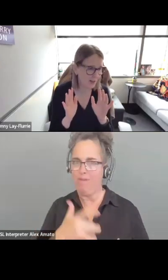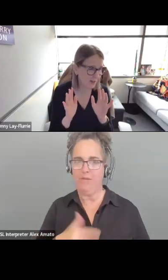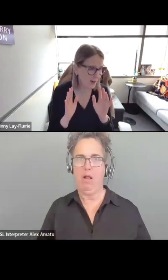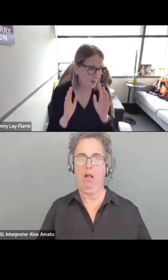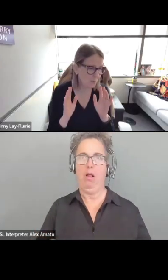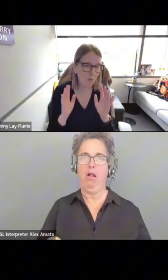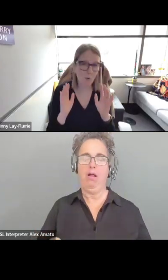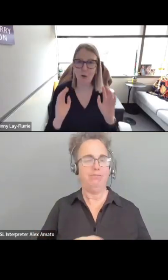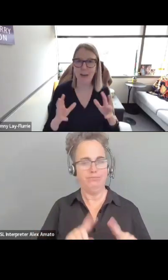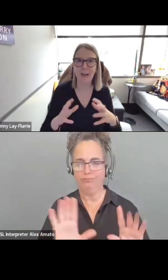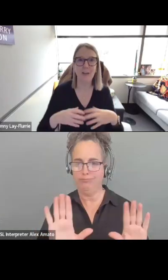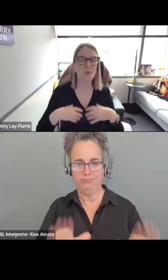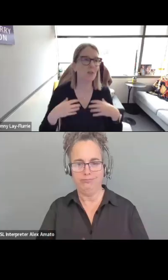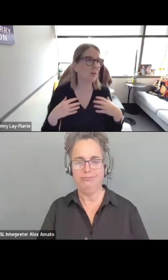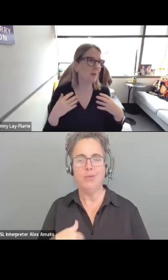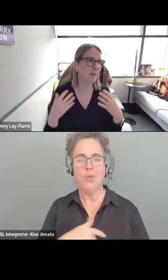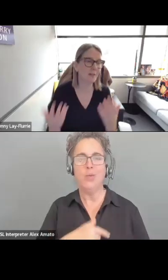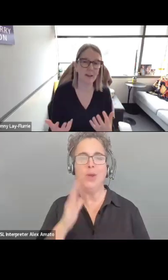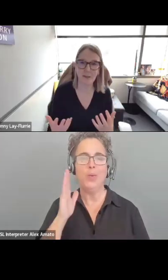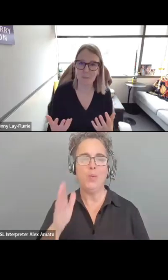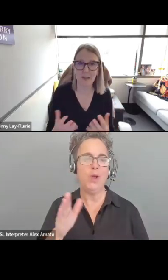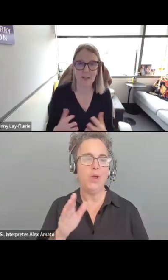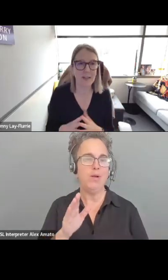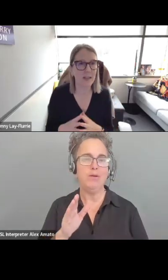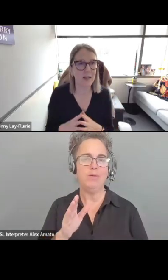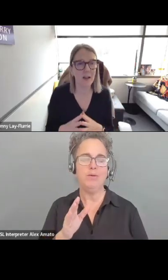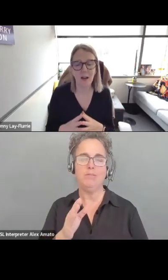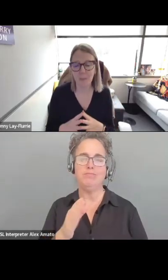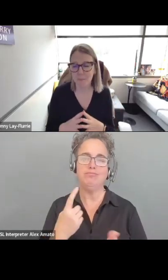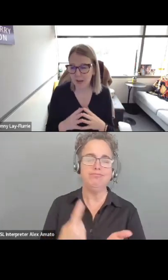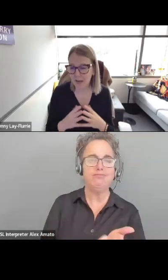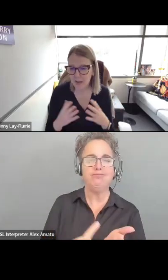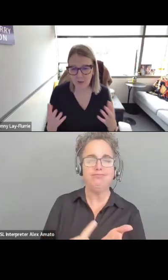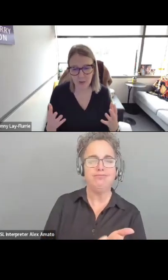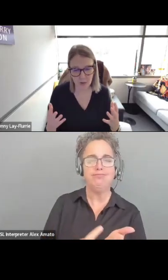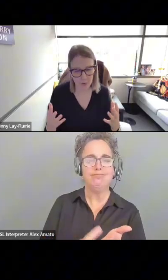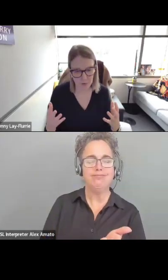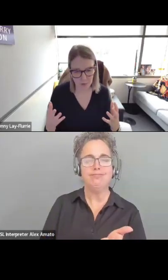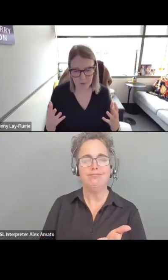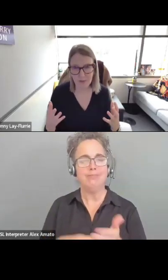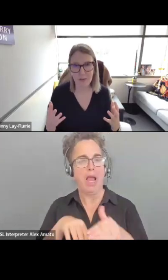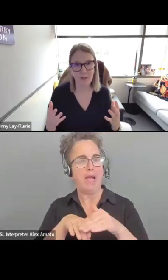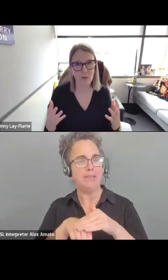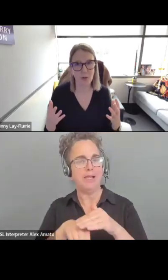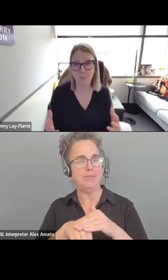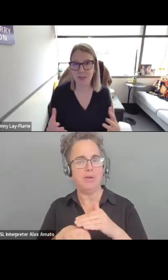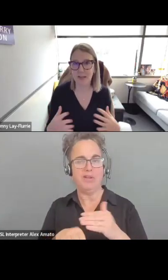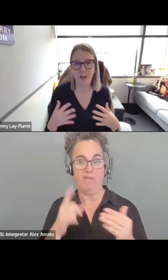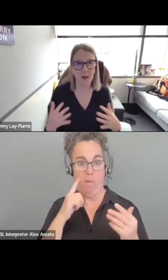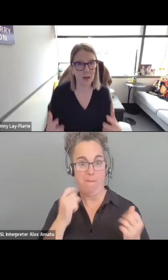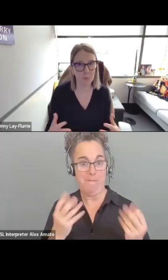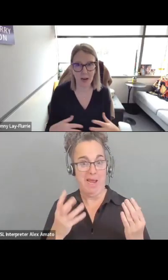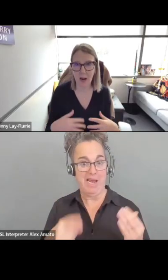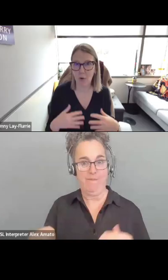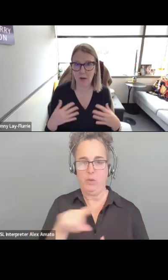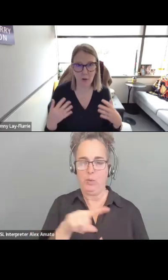to walk into accessibility. Many of you, this is your every day, your every hour,